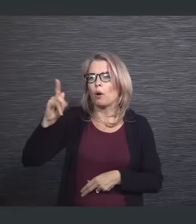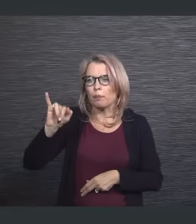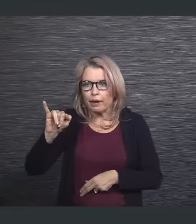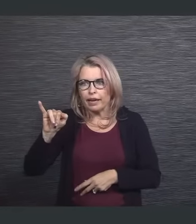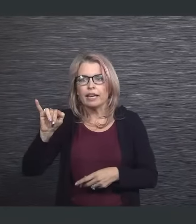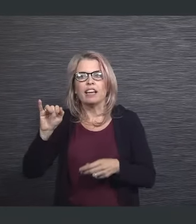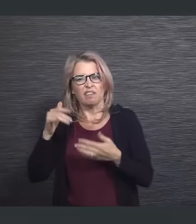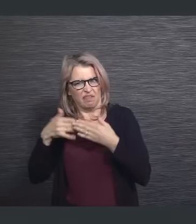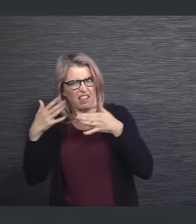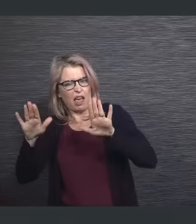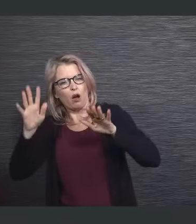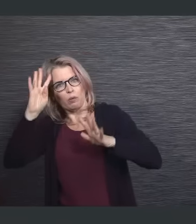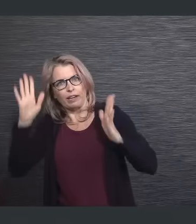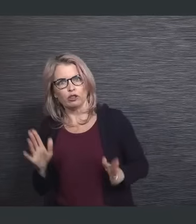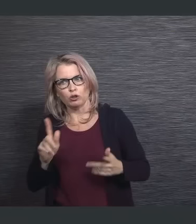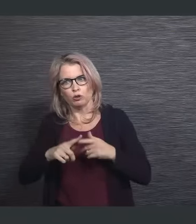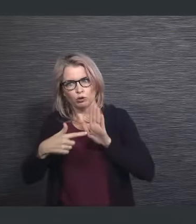with a high degree of freedom.